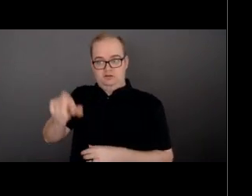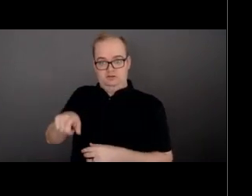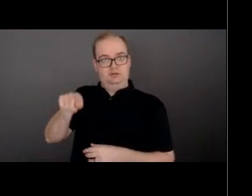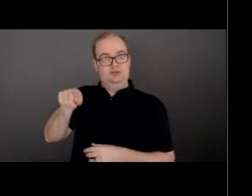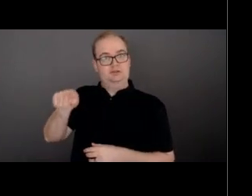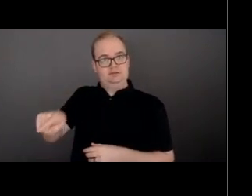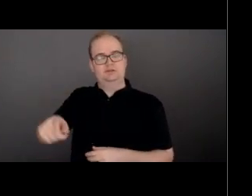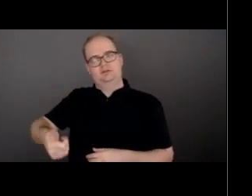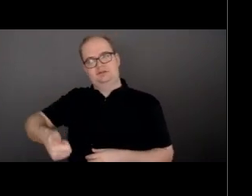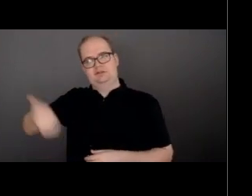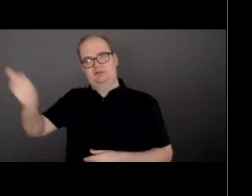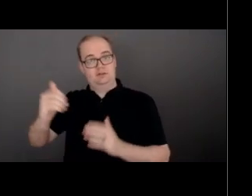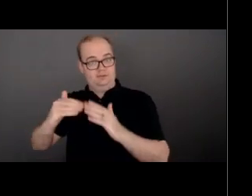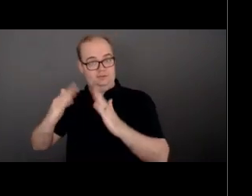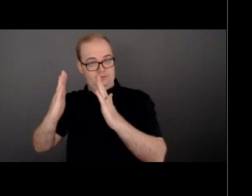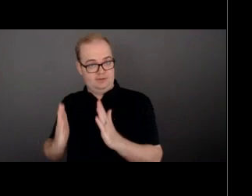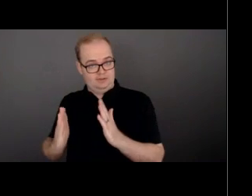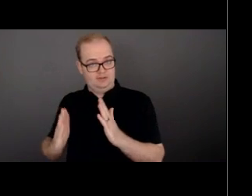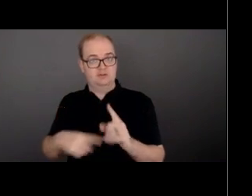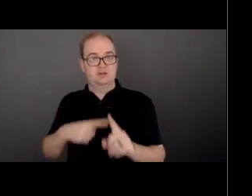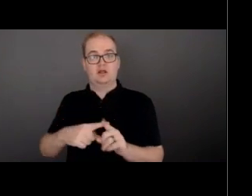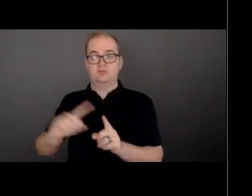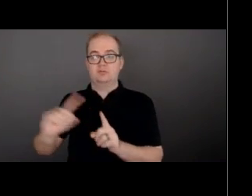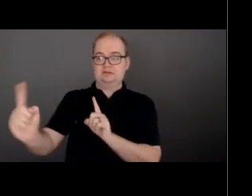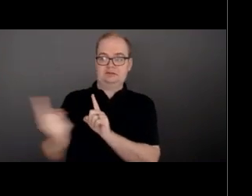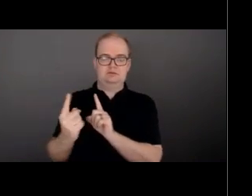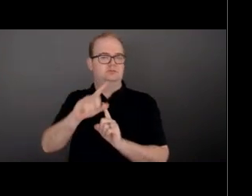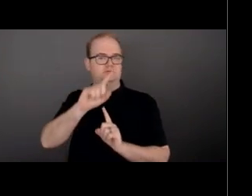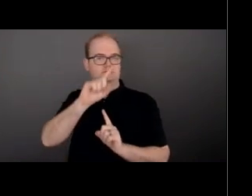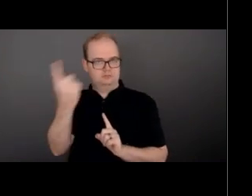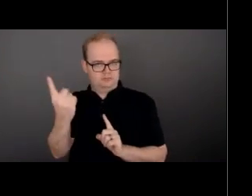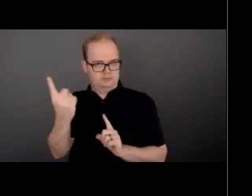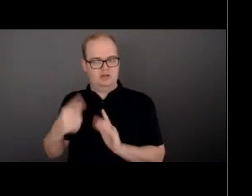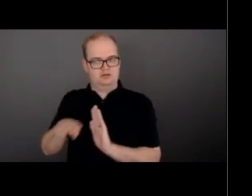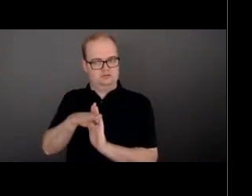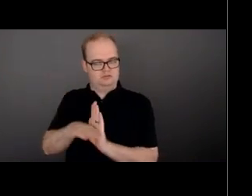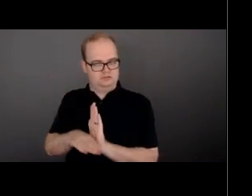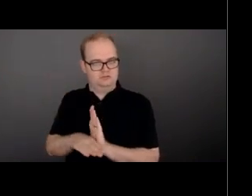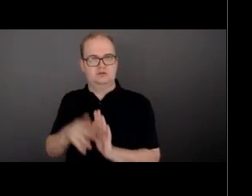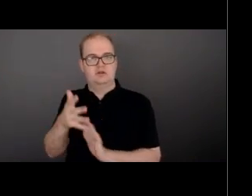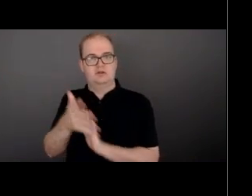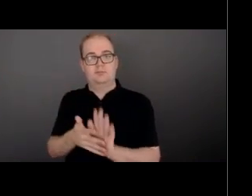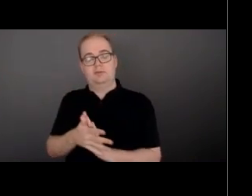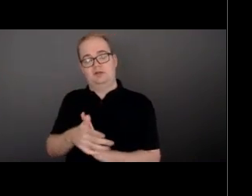no enter or approach conditions, that's stopping the respondent being able to show up where